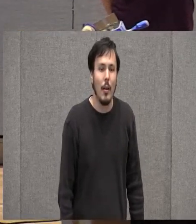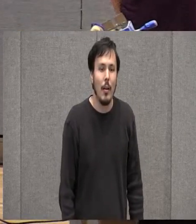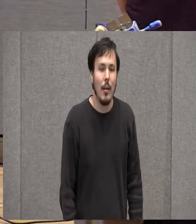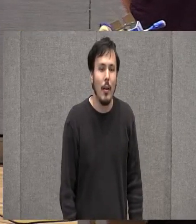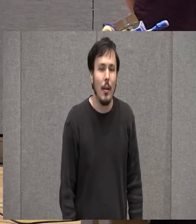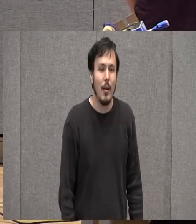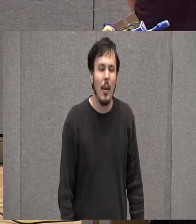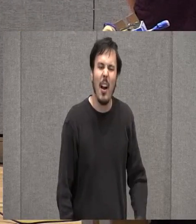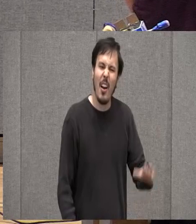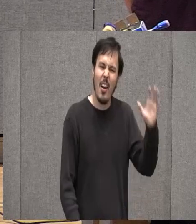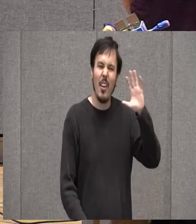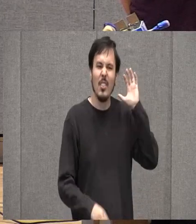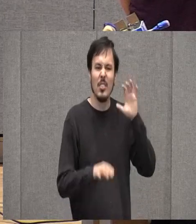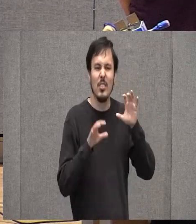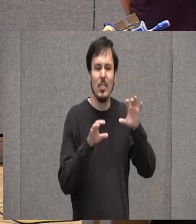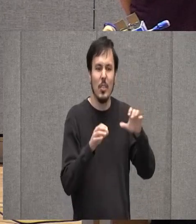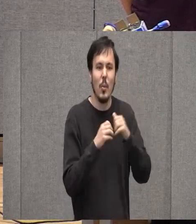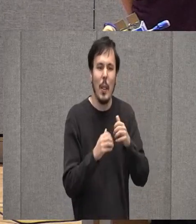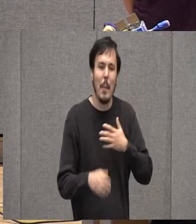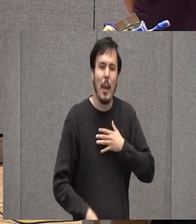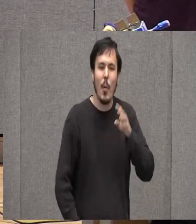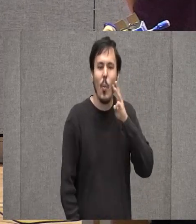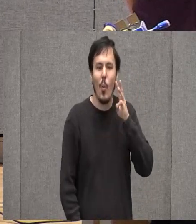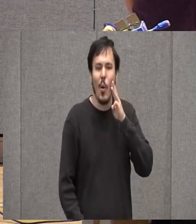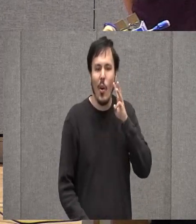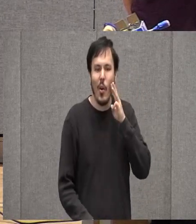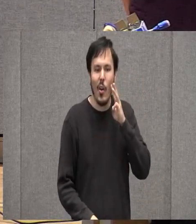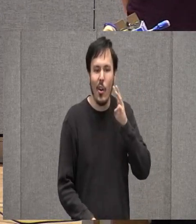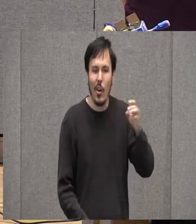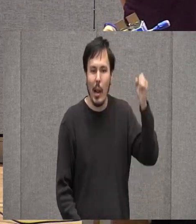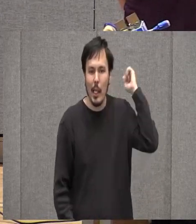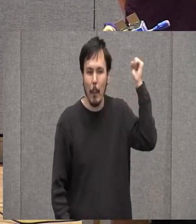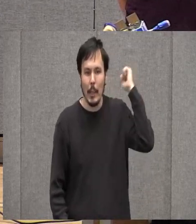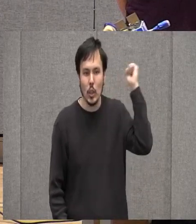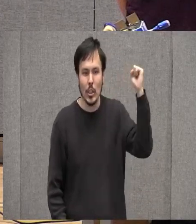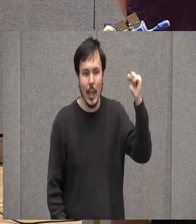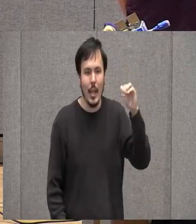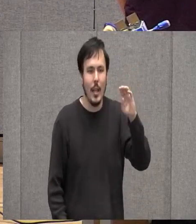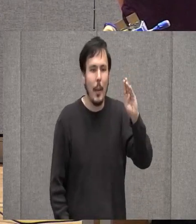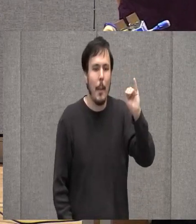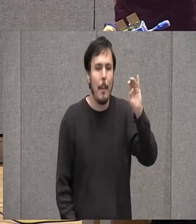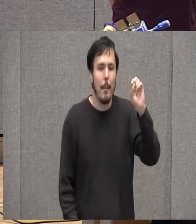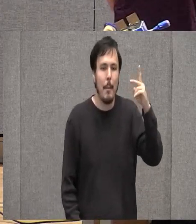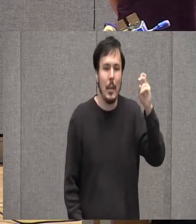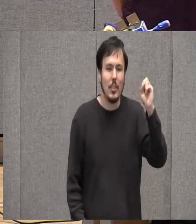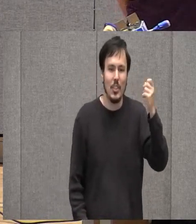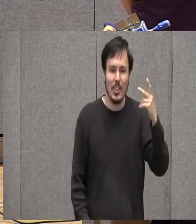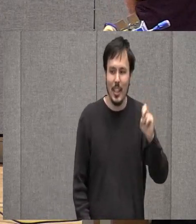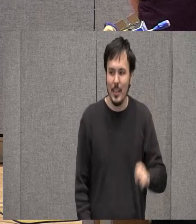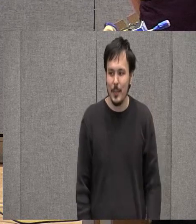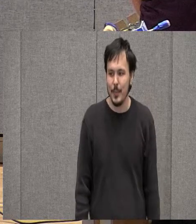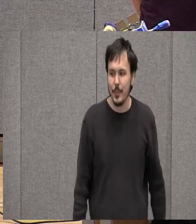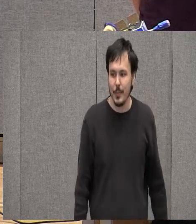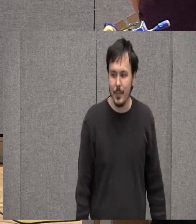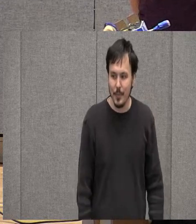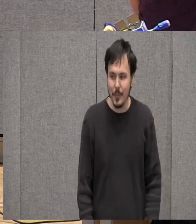I used to do this with my water in milkshakes when I was a little kid-- - Oh, we got a little bit. And my parents did not like it. But it's great with bubbles.